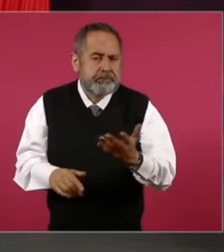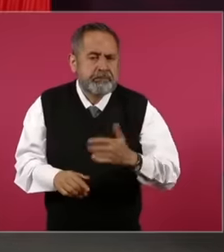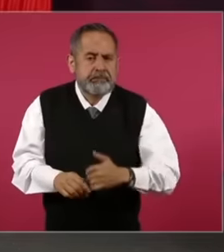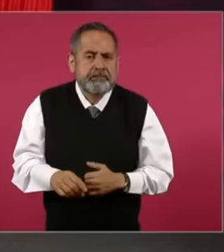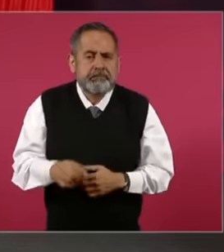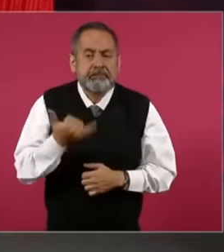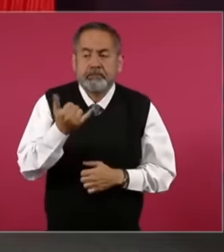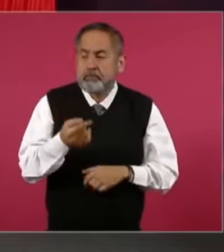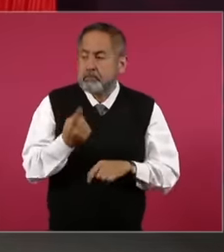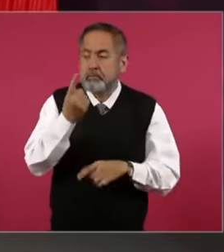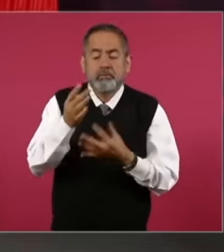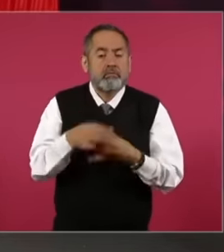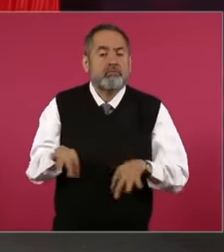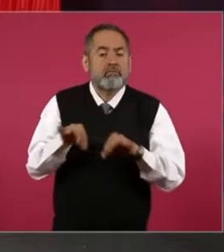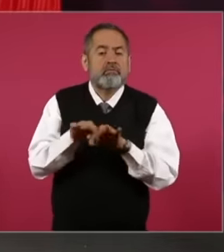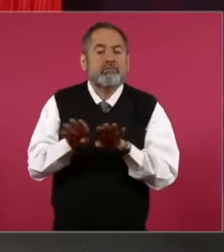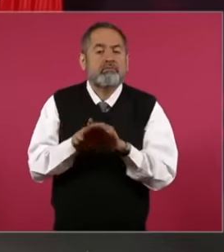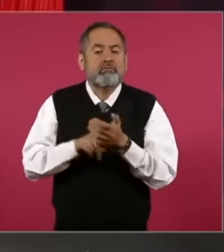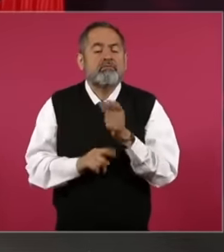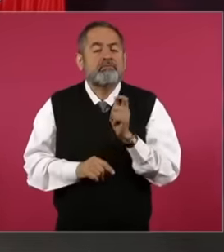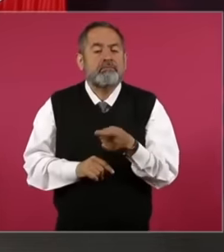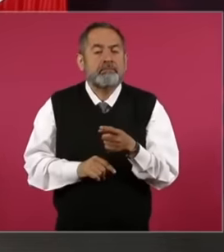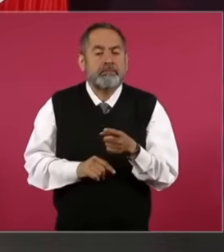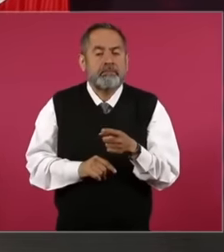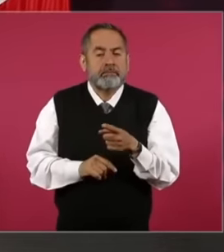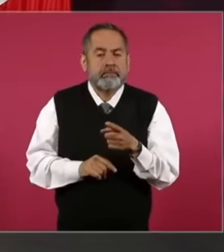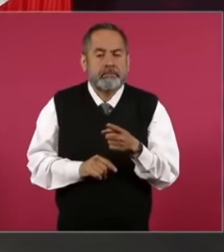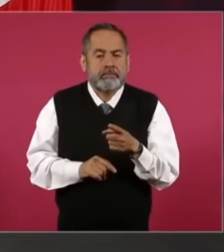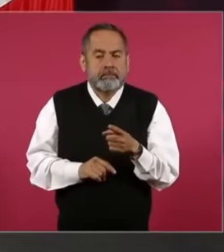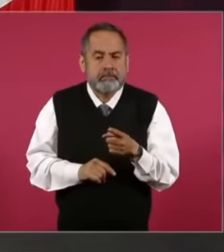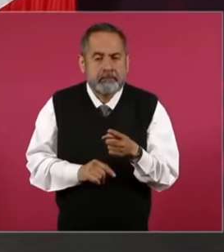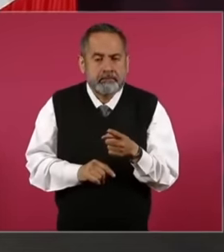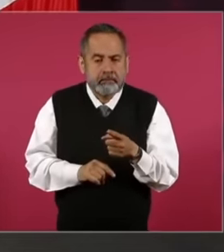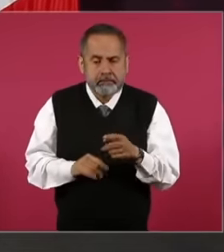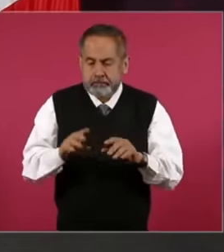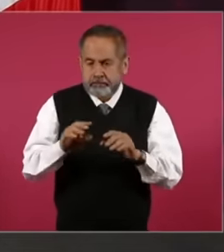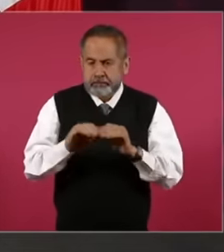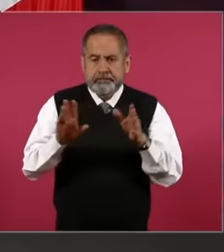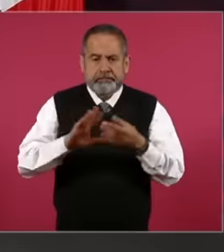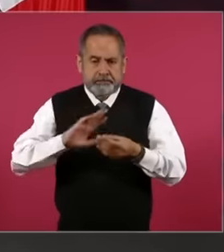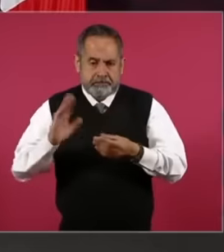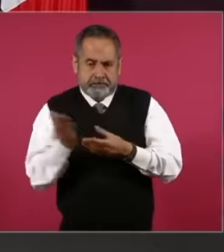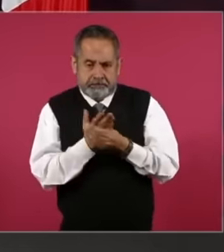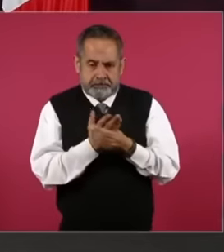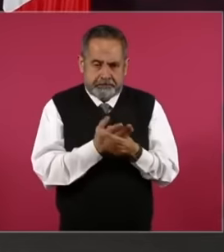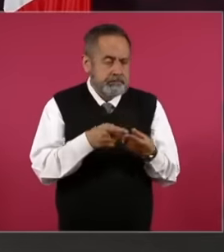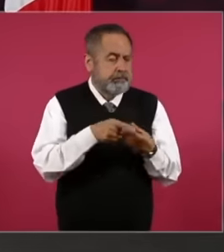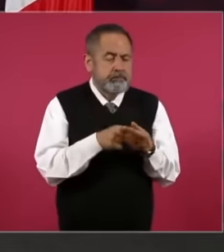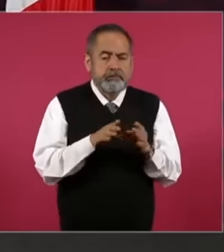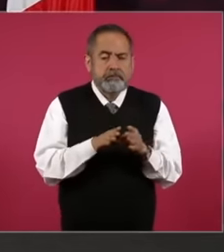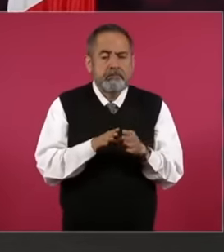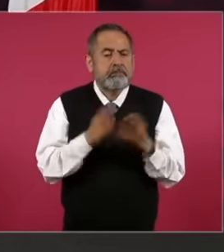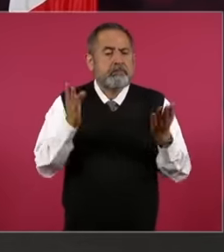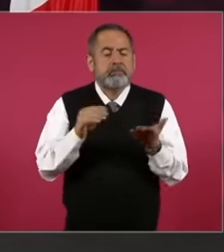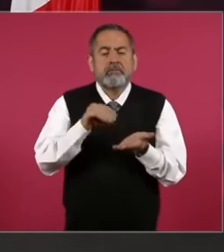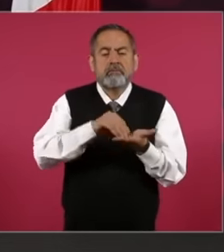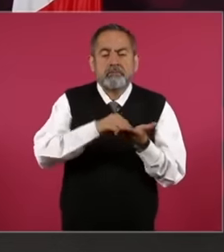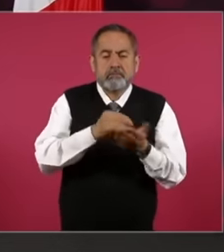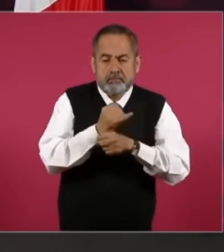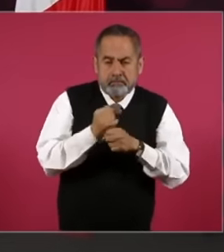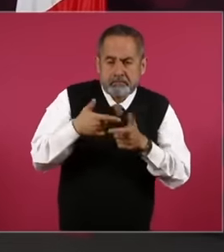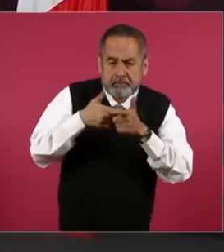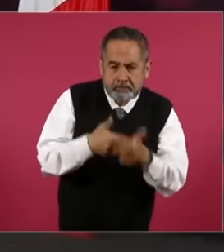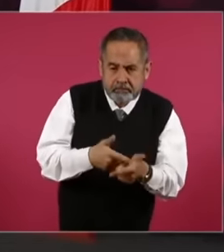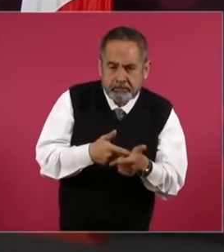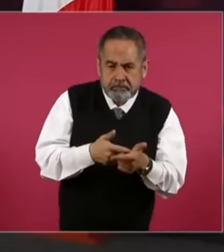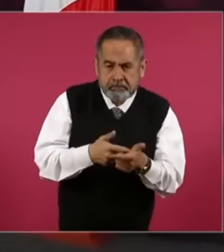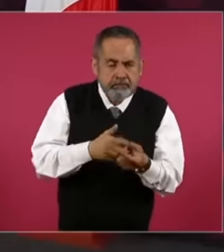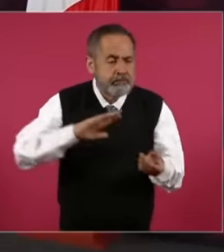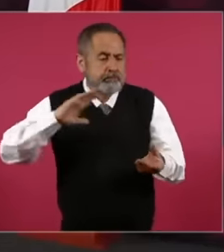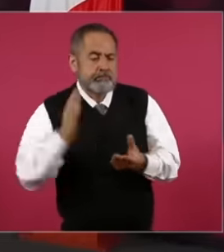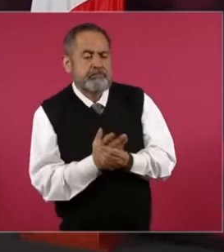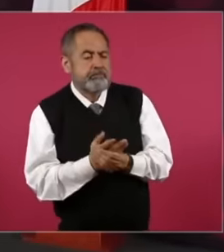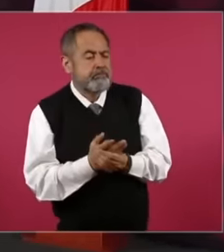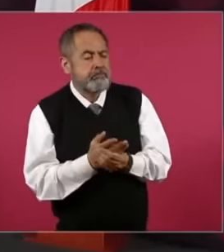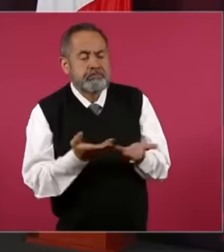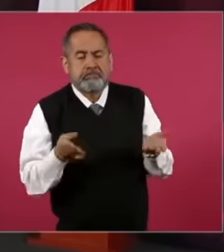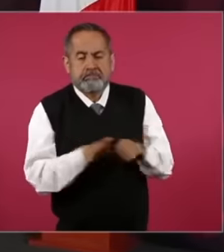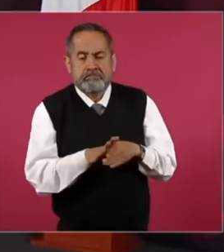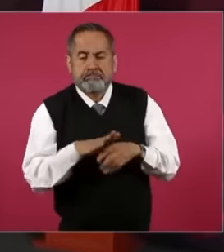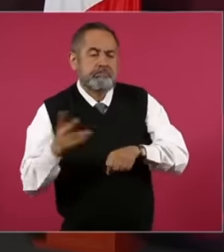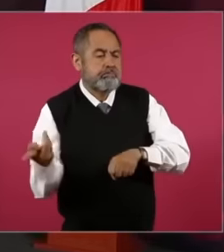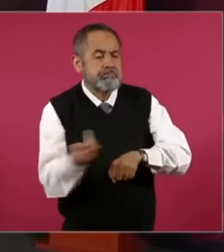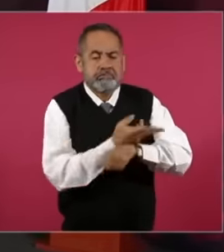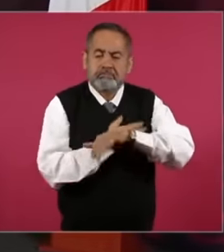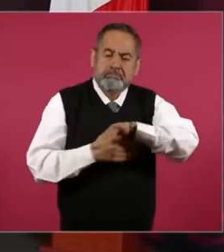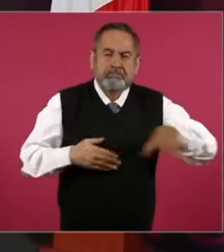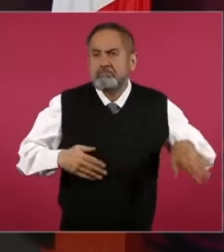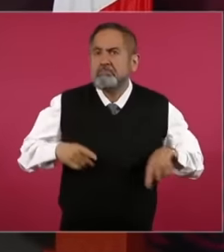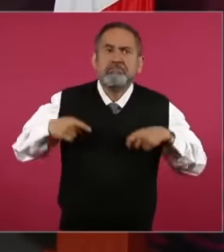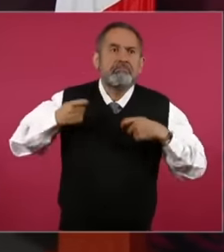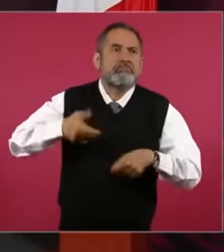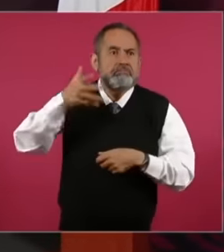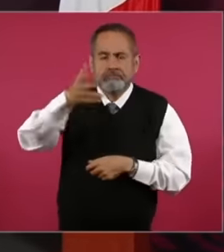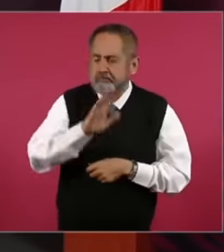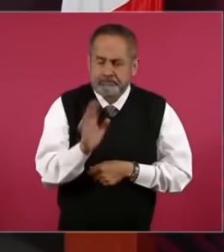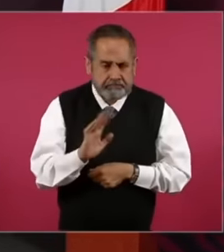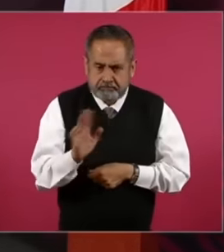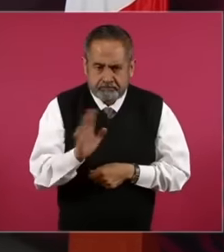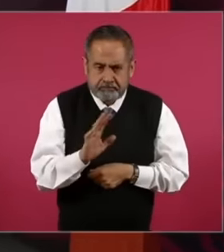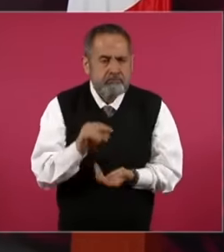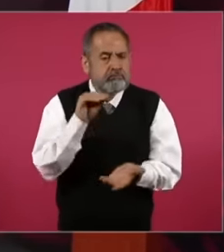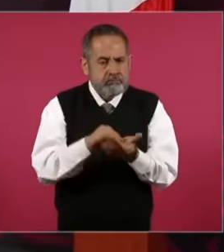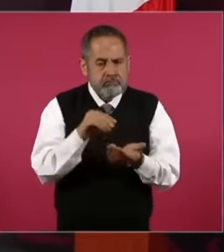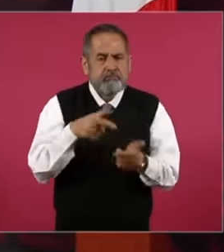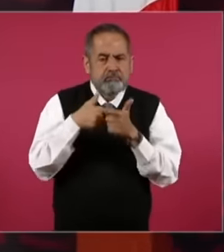very important that the file remains open, there is no folder to give it continuity and reach